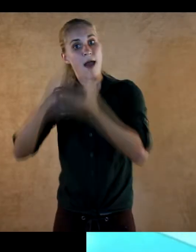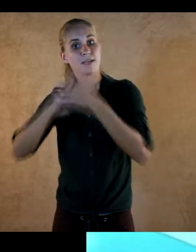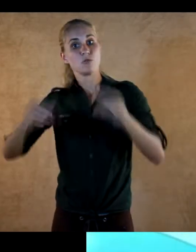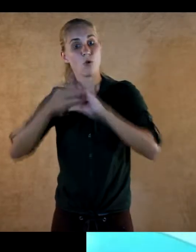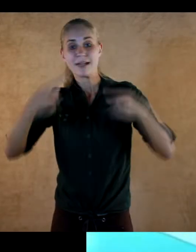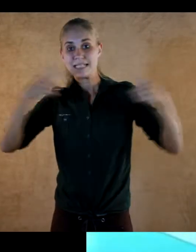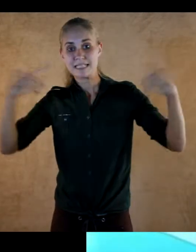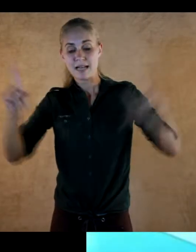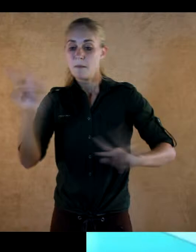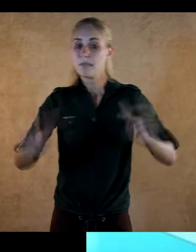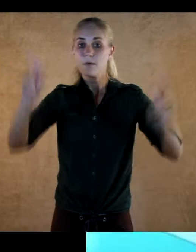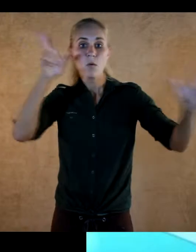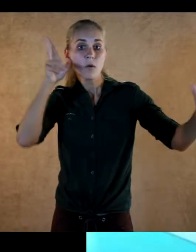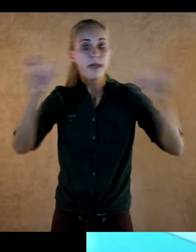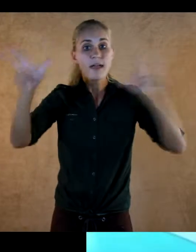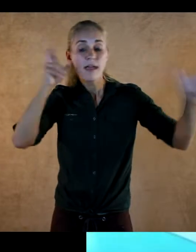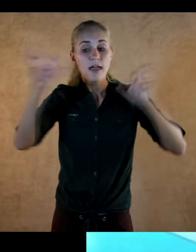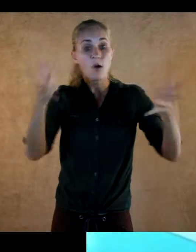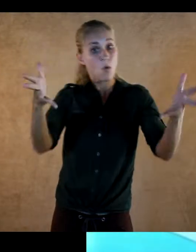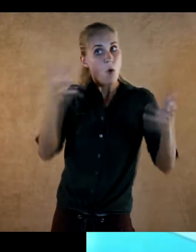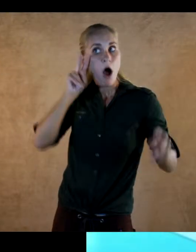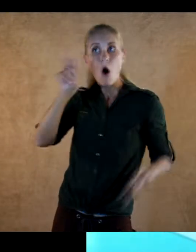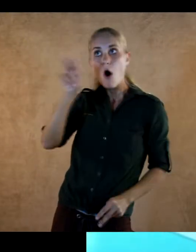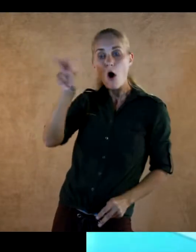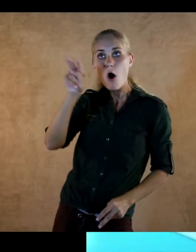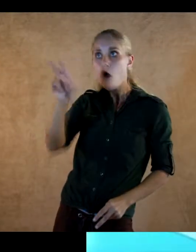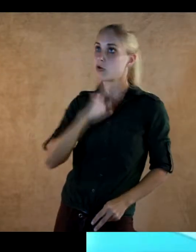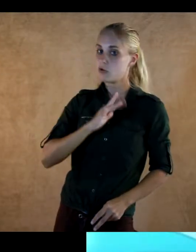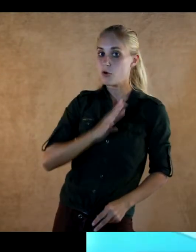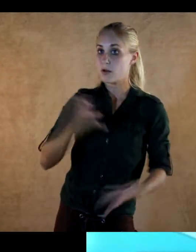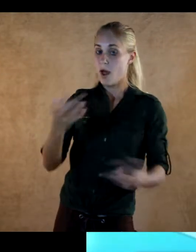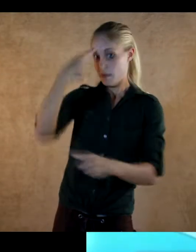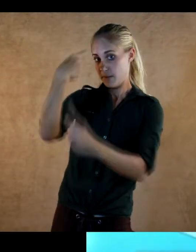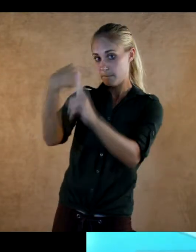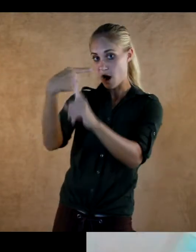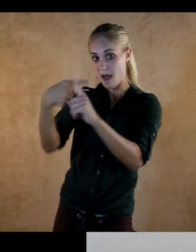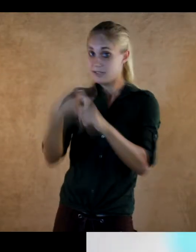Your guests want to hear personal experiences first hand and you want to remember to keep them positive and short.